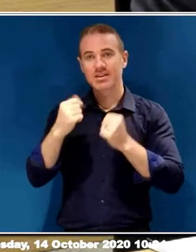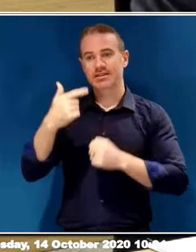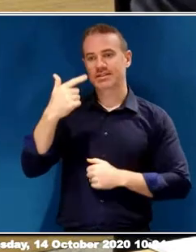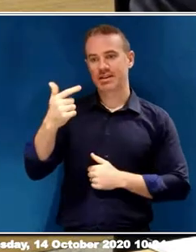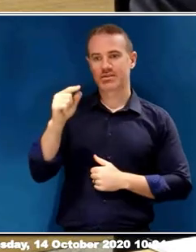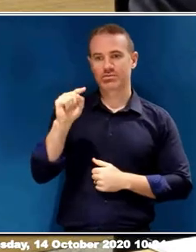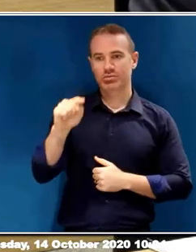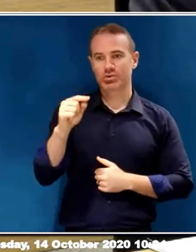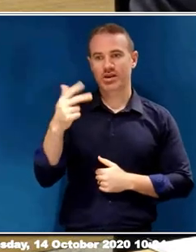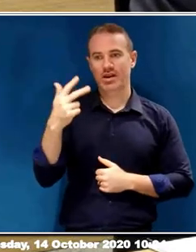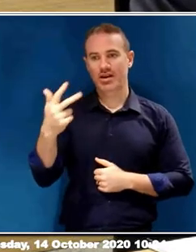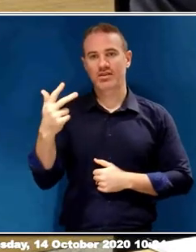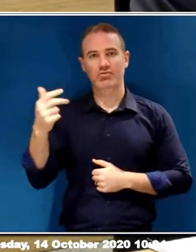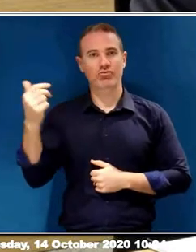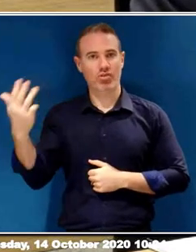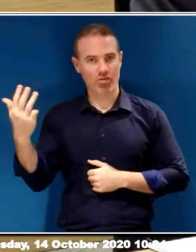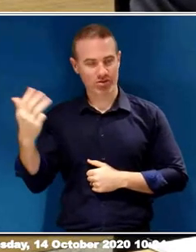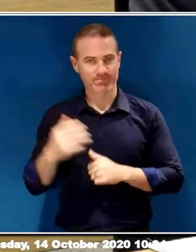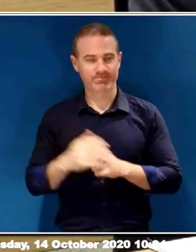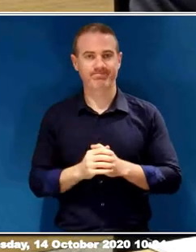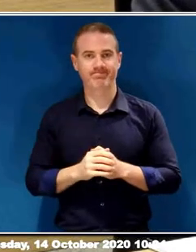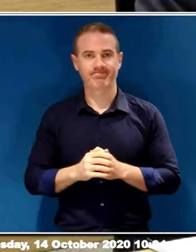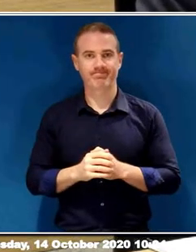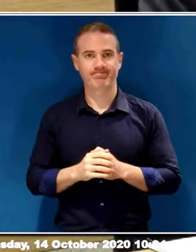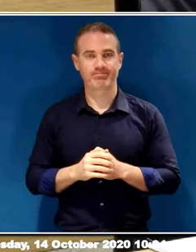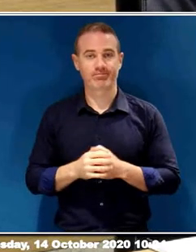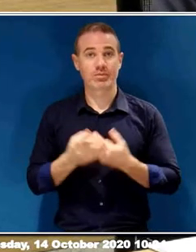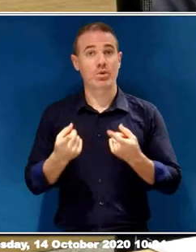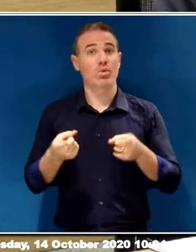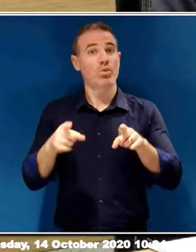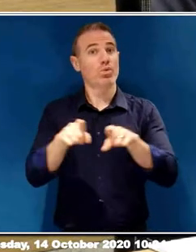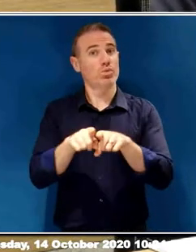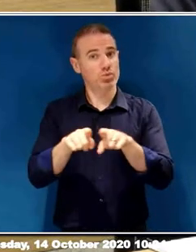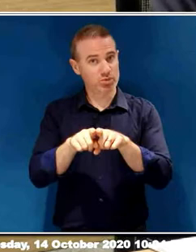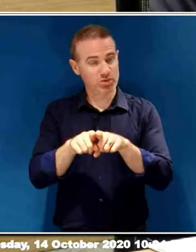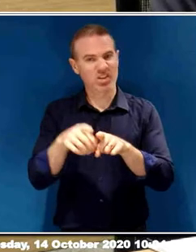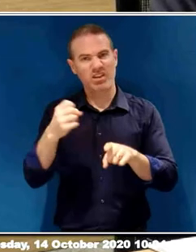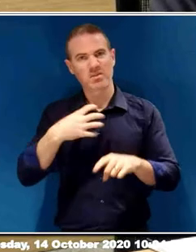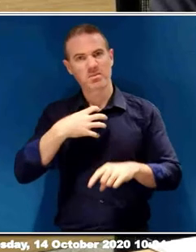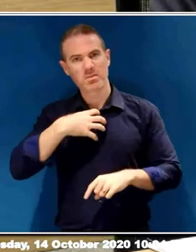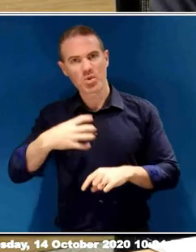In addition, there is some material included, pre-recorded material of